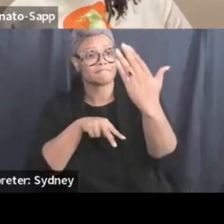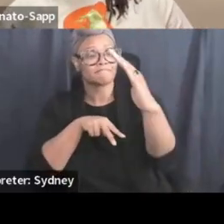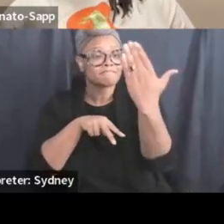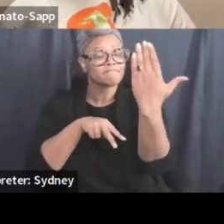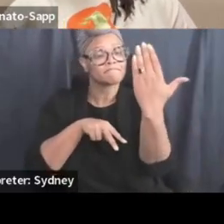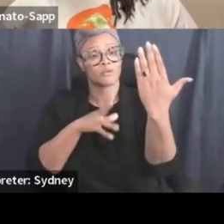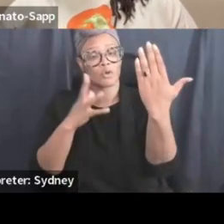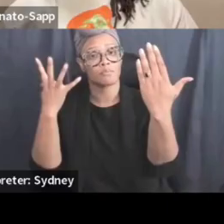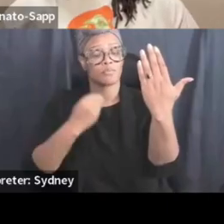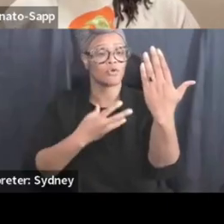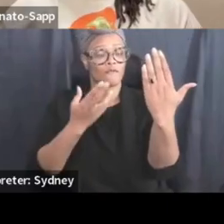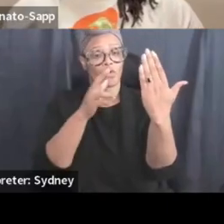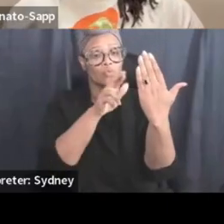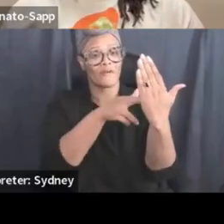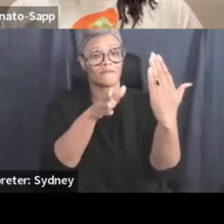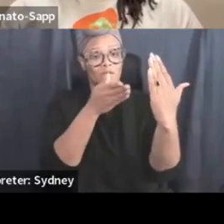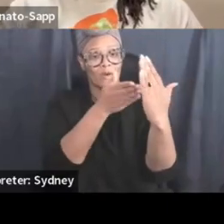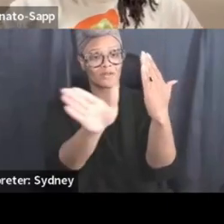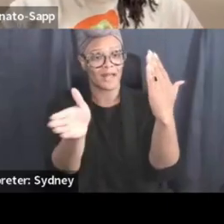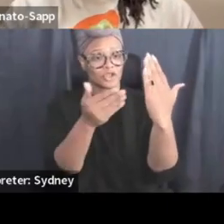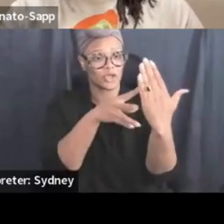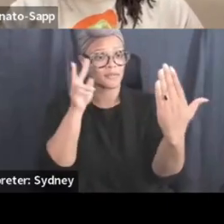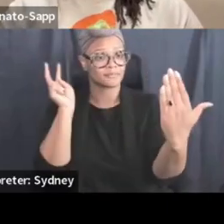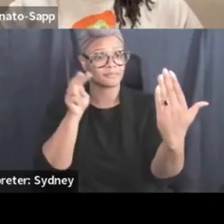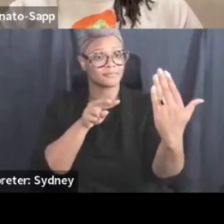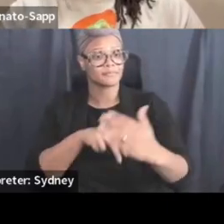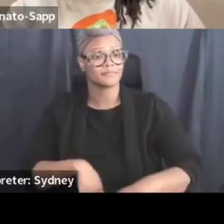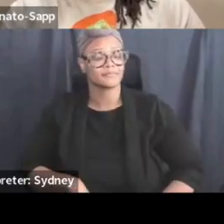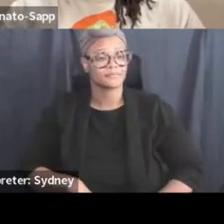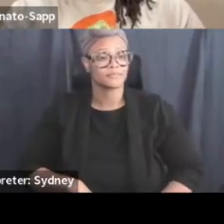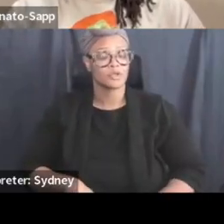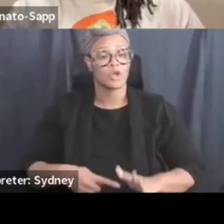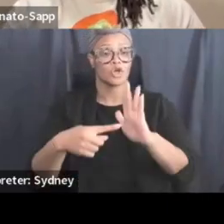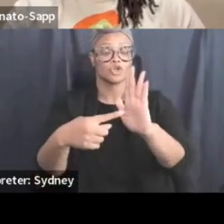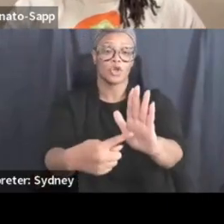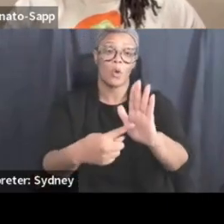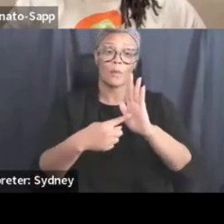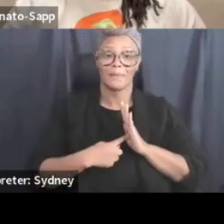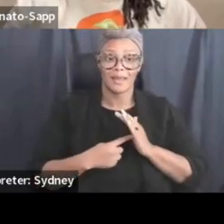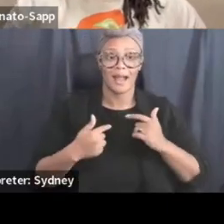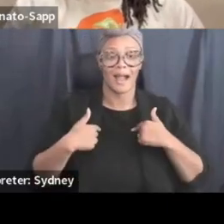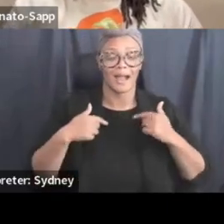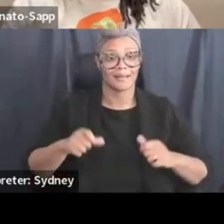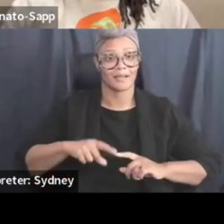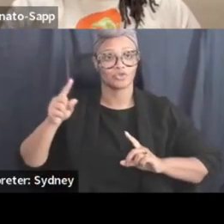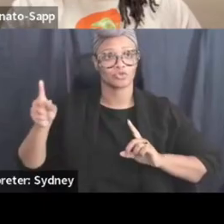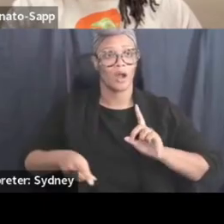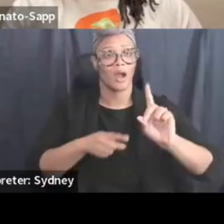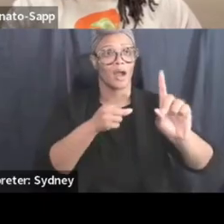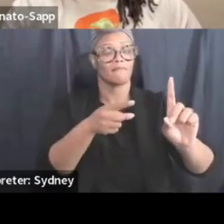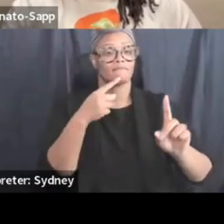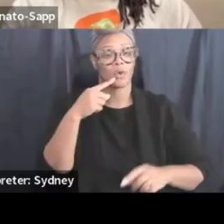Show me black excellence as something I can strive for every day in my life. And as for practices